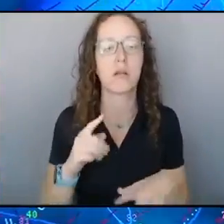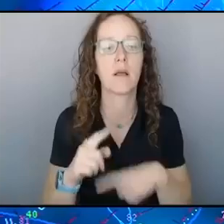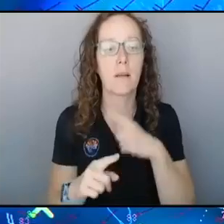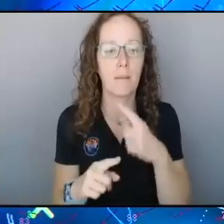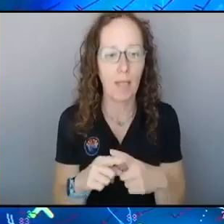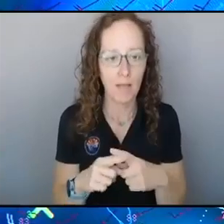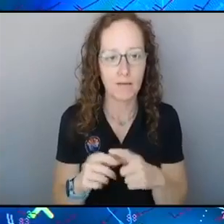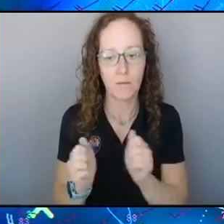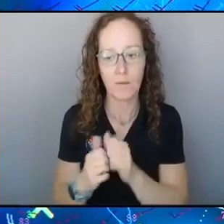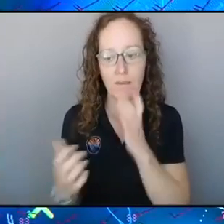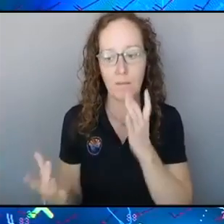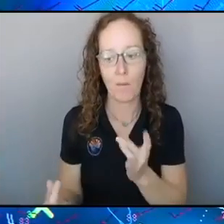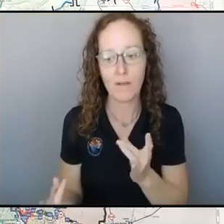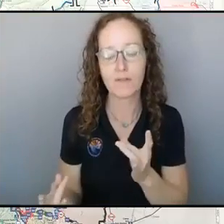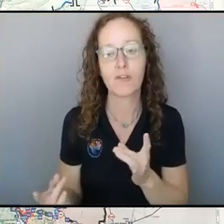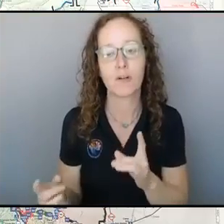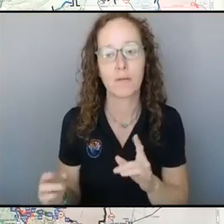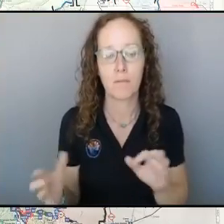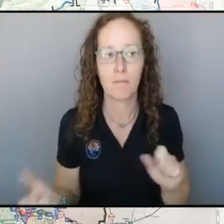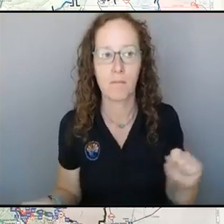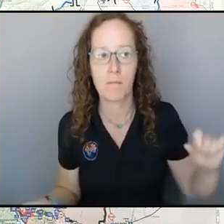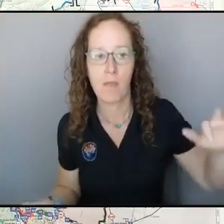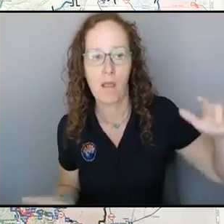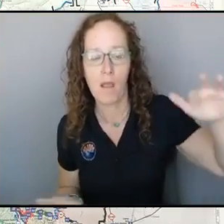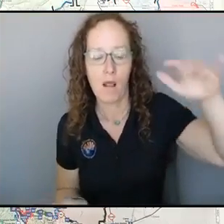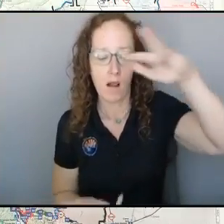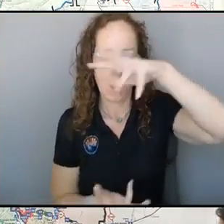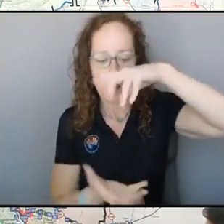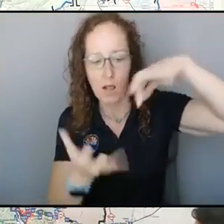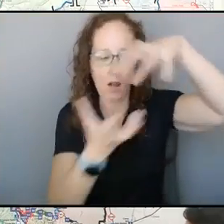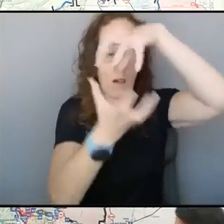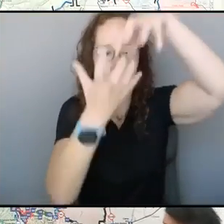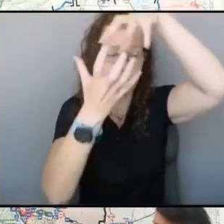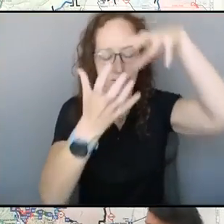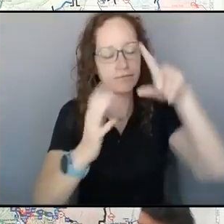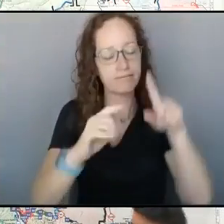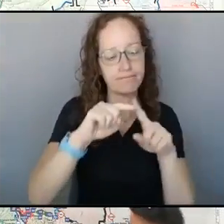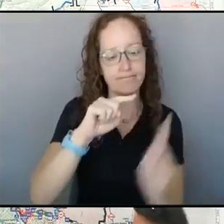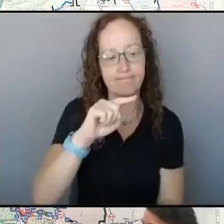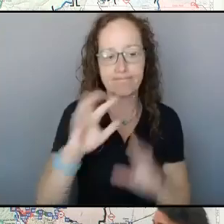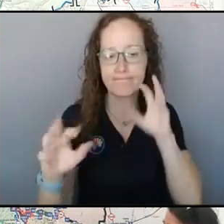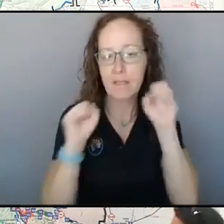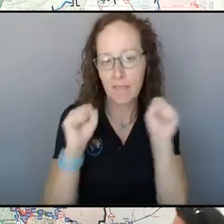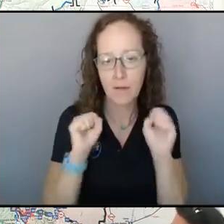thunderstorms today. Now, in this area, they like to play by